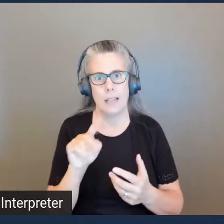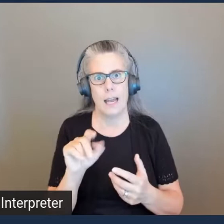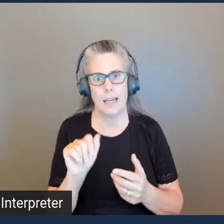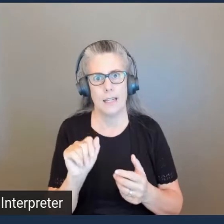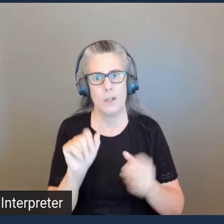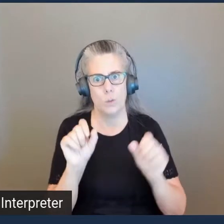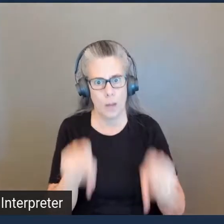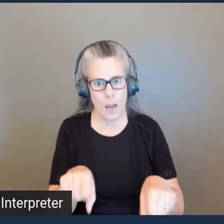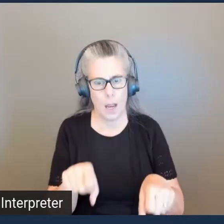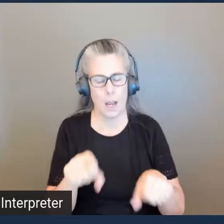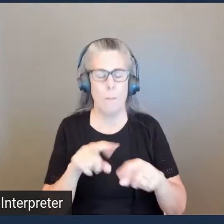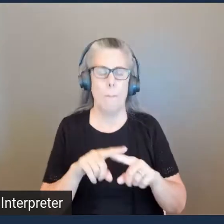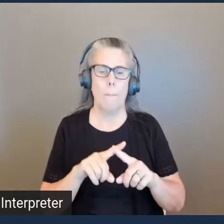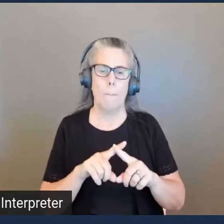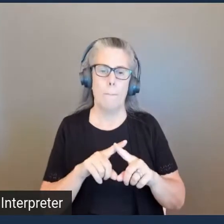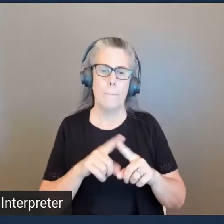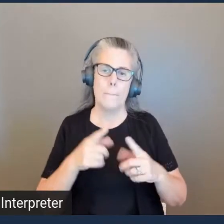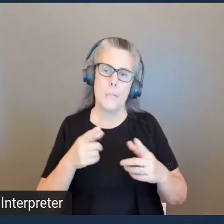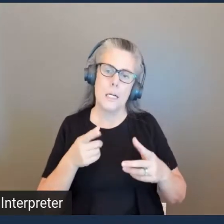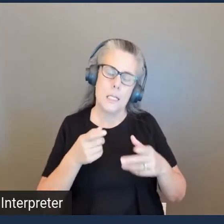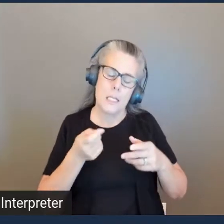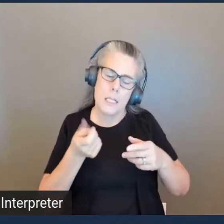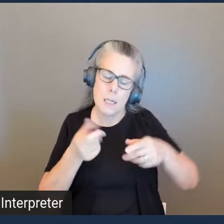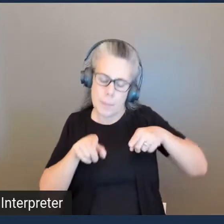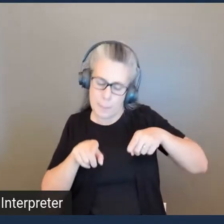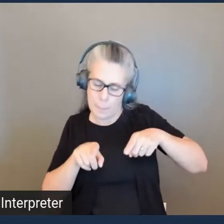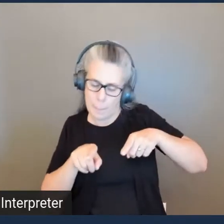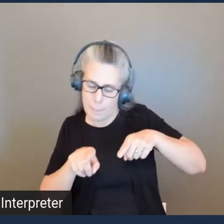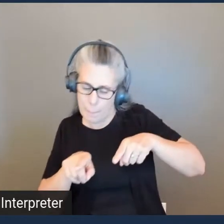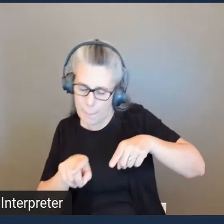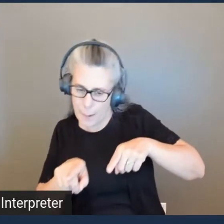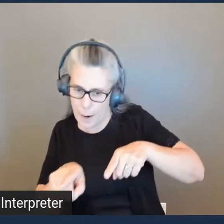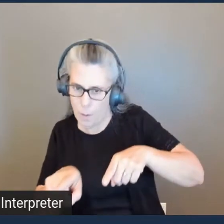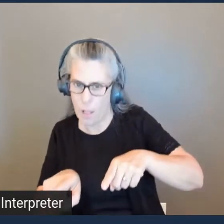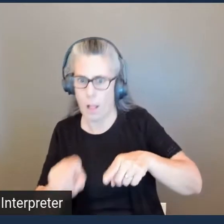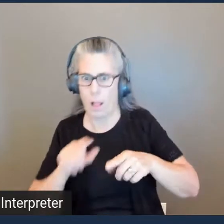like kind of impaired a little, not necessarily saying impaired little bit but yeah. - Right.